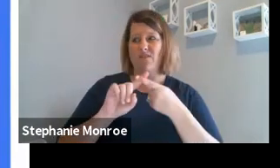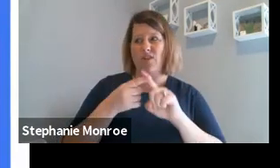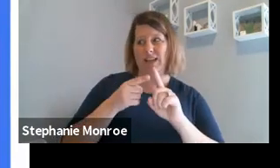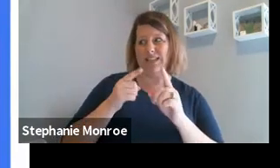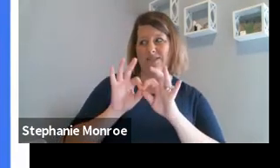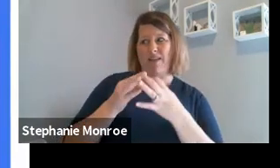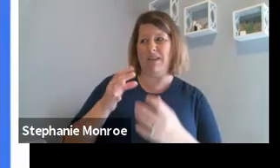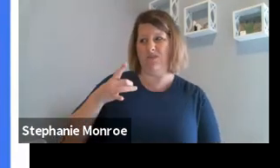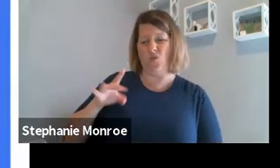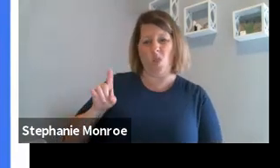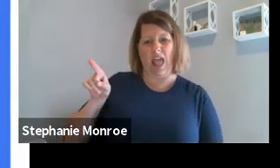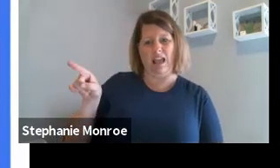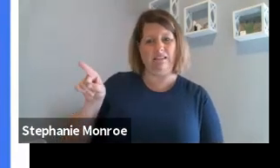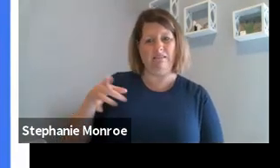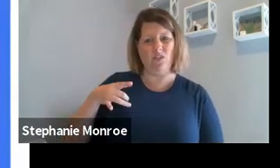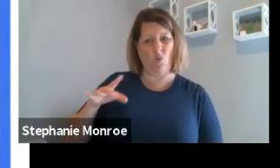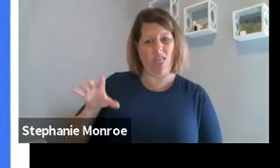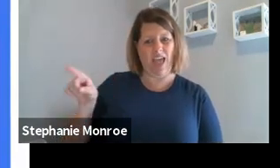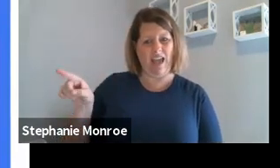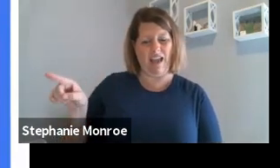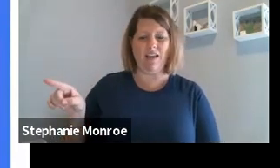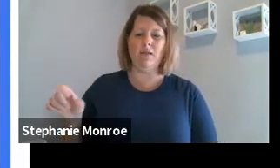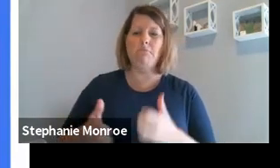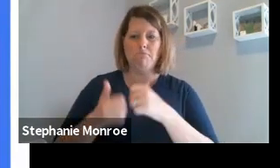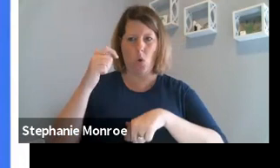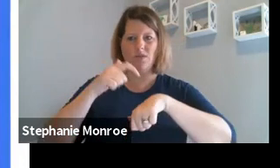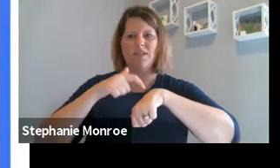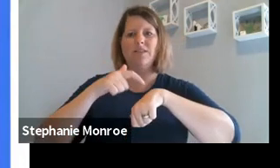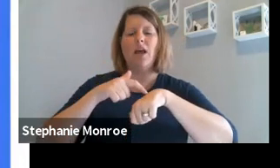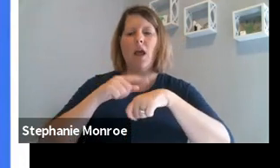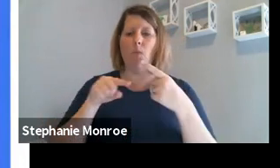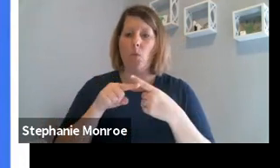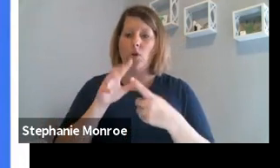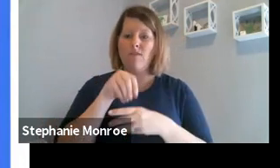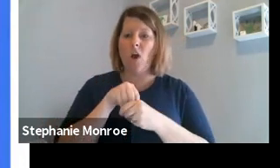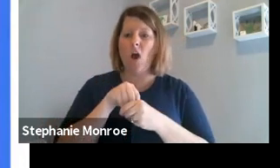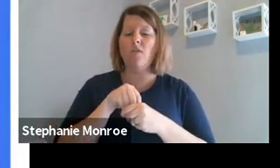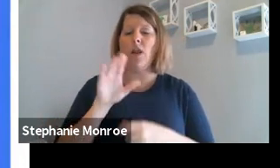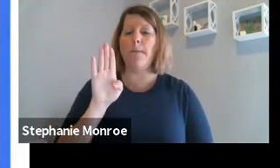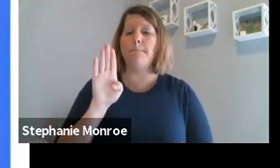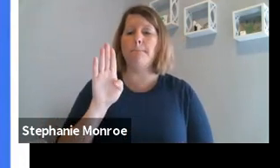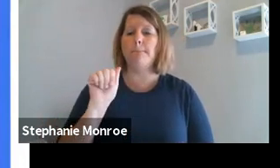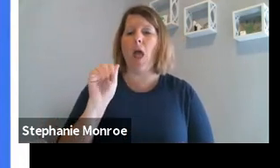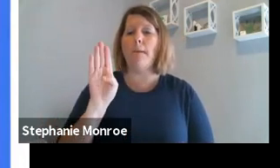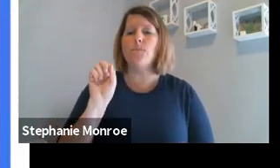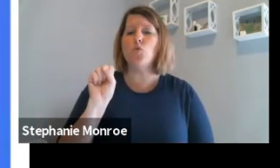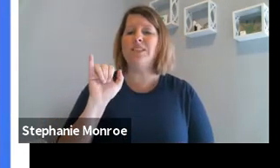That is most of the time the case because, when you're involved in an abusive relationship, you might have already developed sentiments and feelings